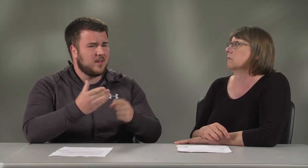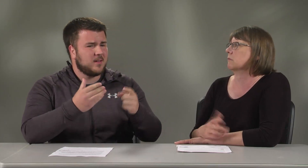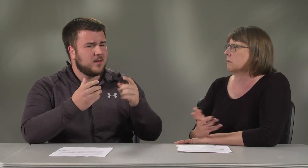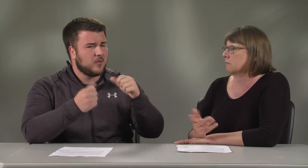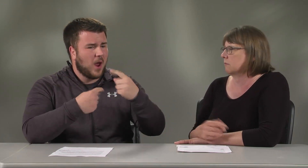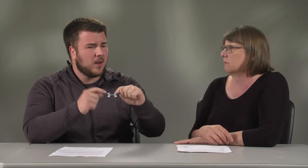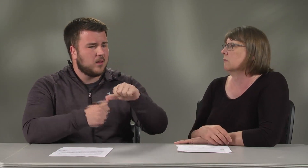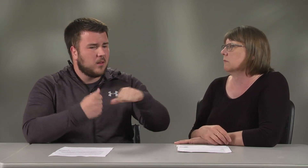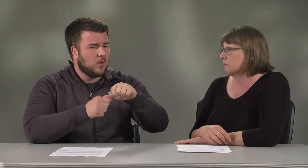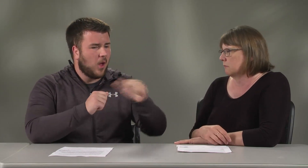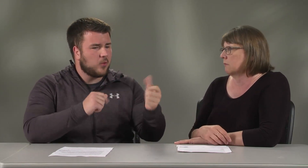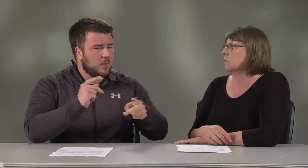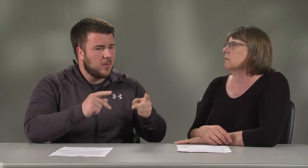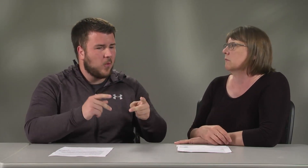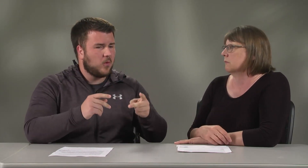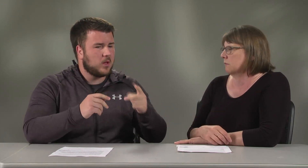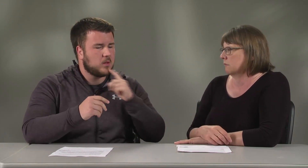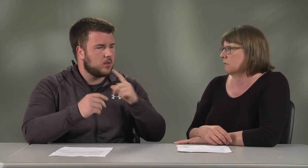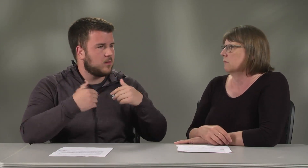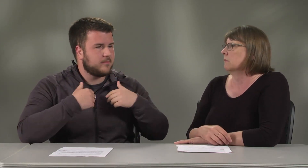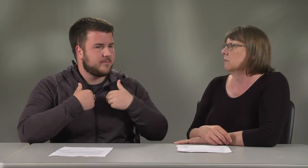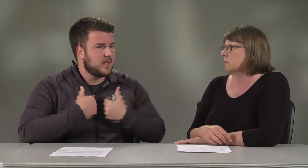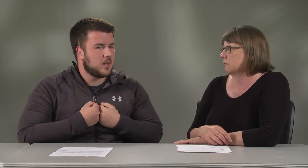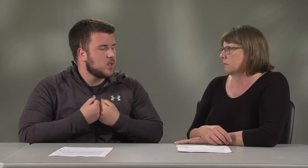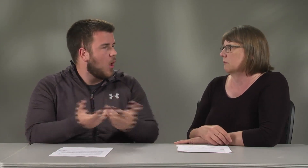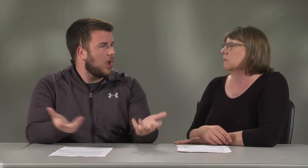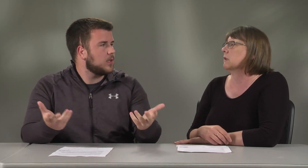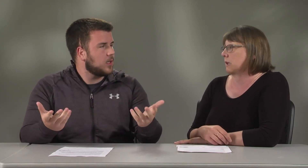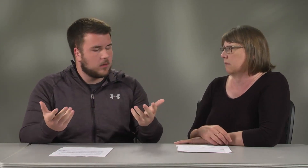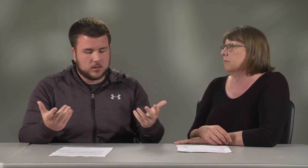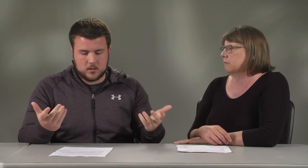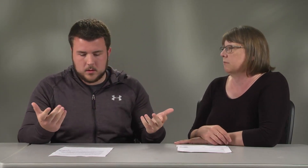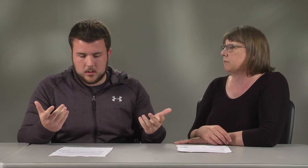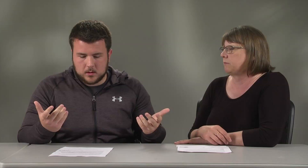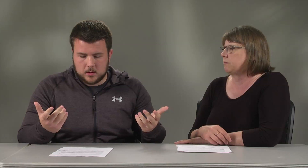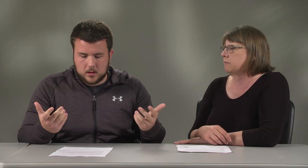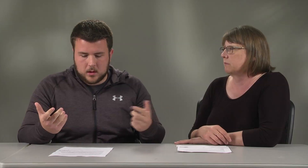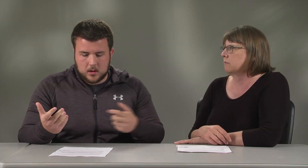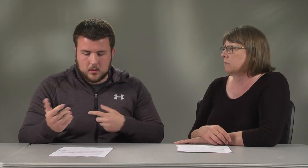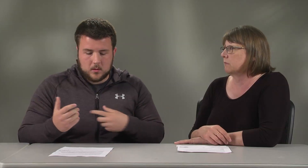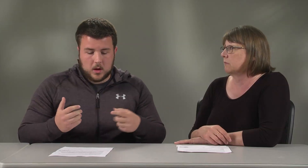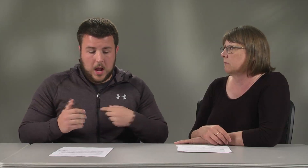From having to watch interpreters and listen during classes, I was exhausted during the day.